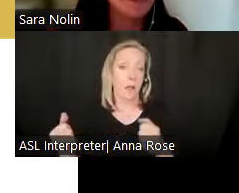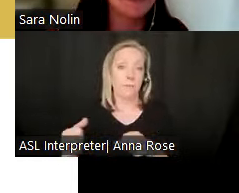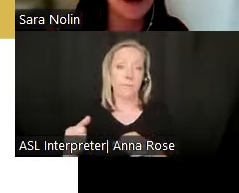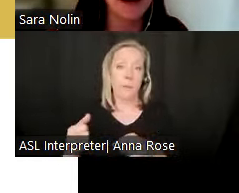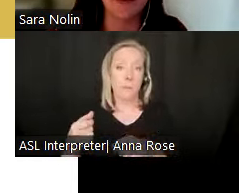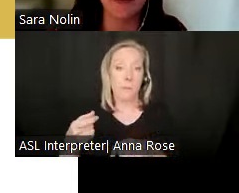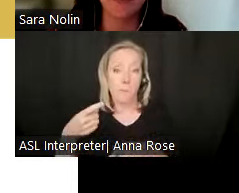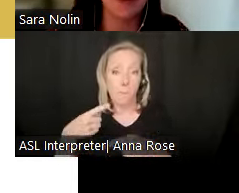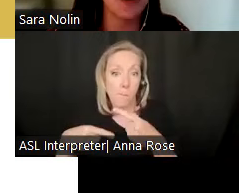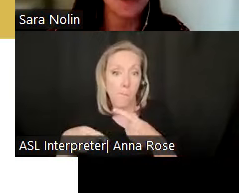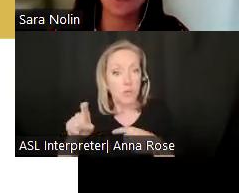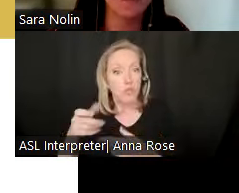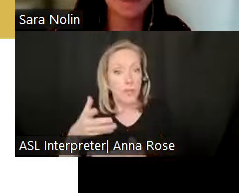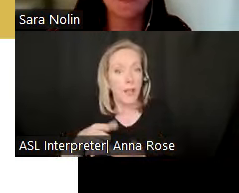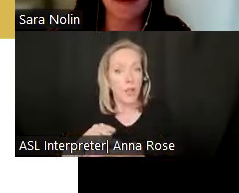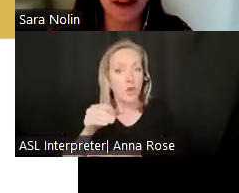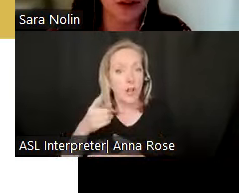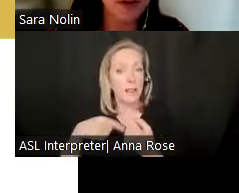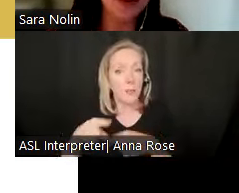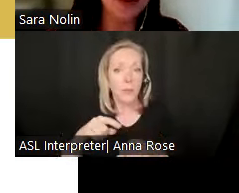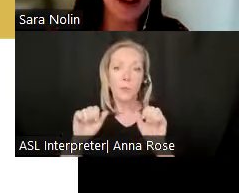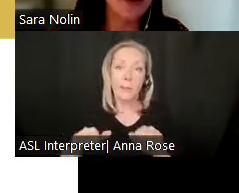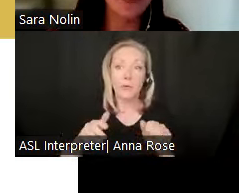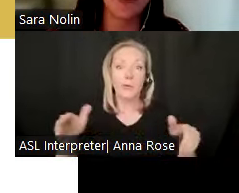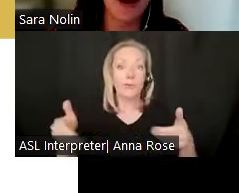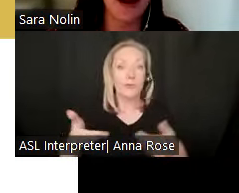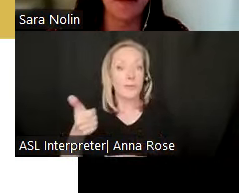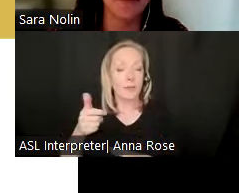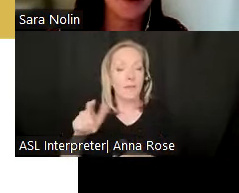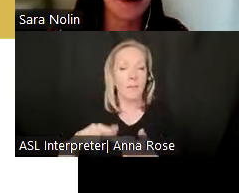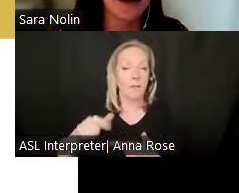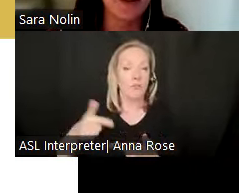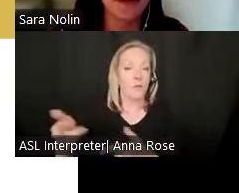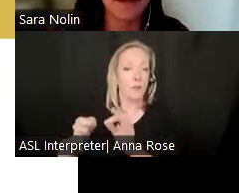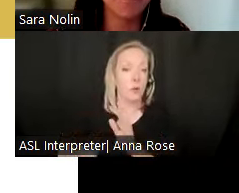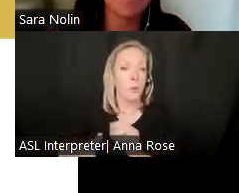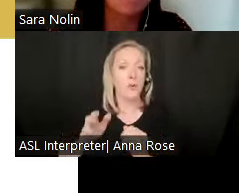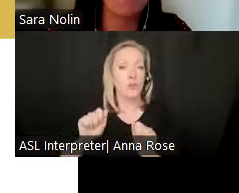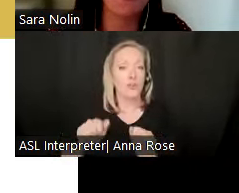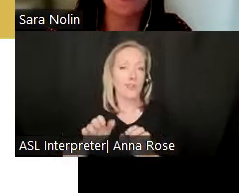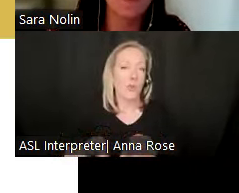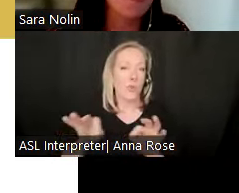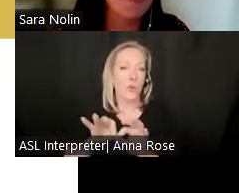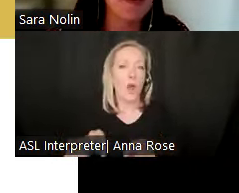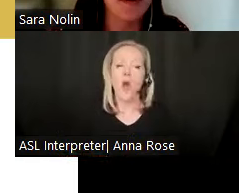bit to kind of at least be able to introduce yourself, kind of build a little bit rapport?